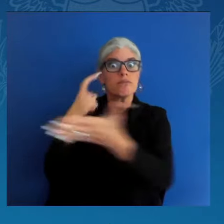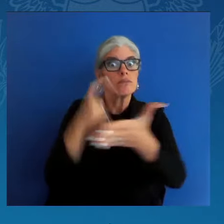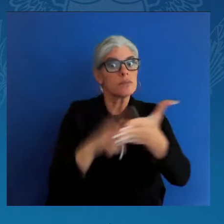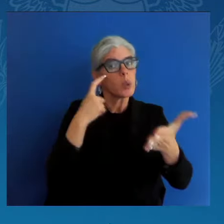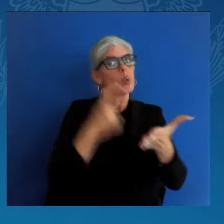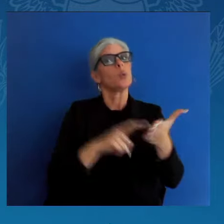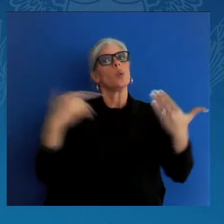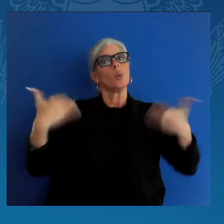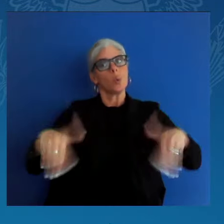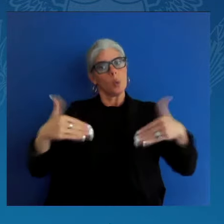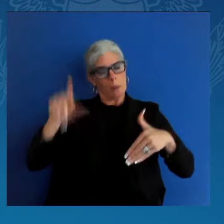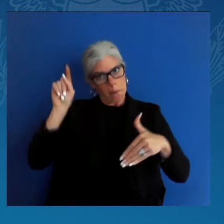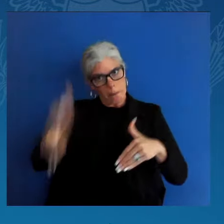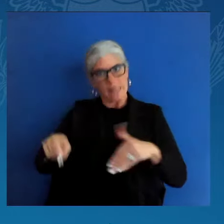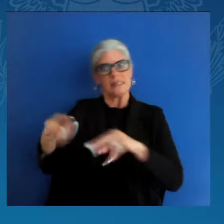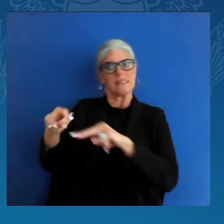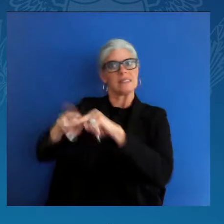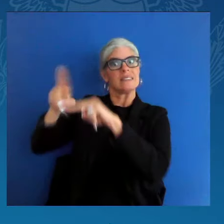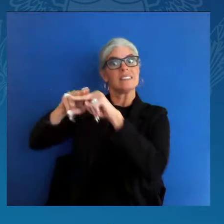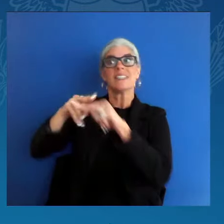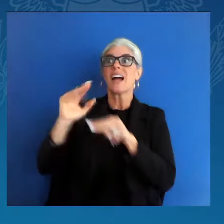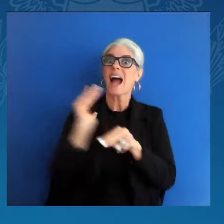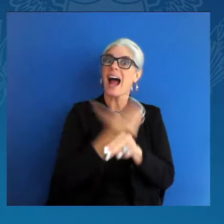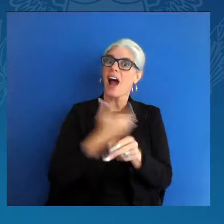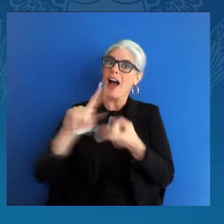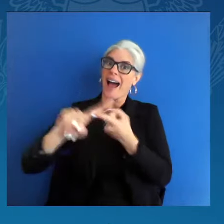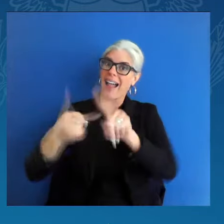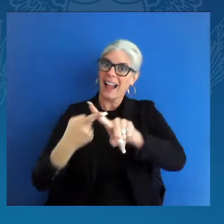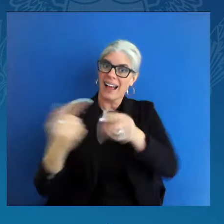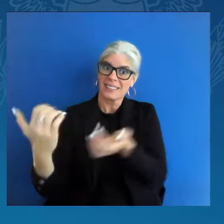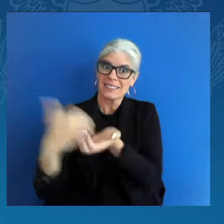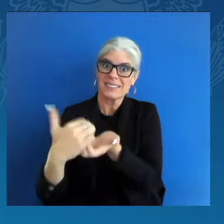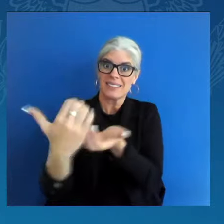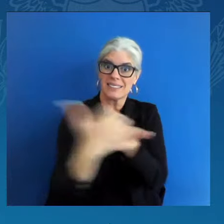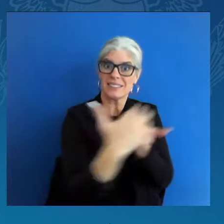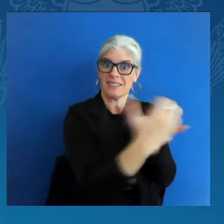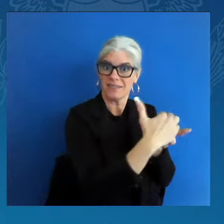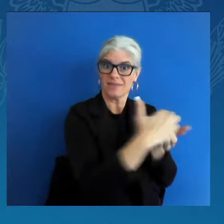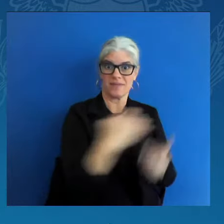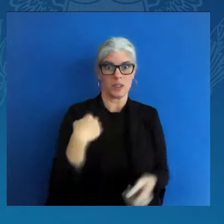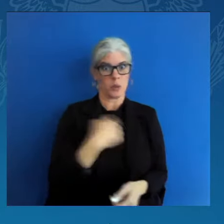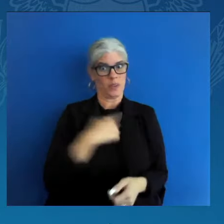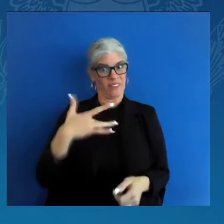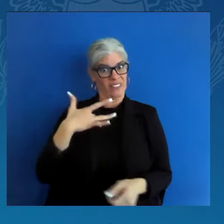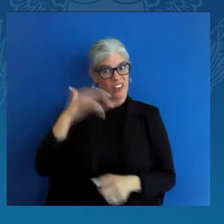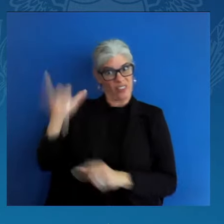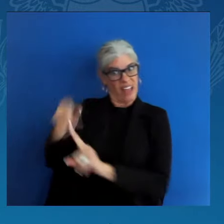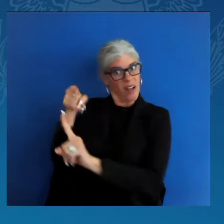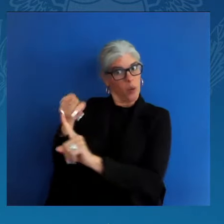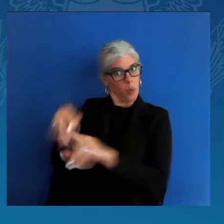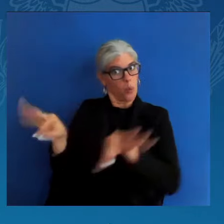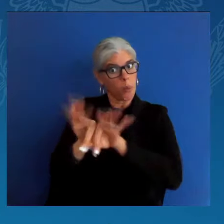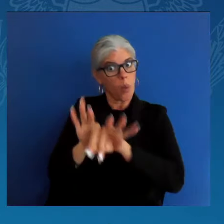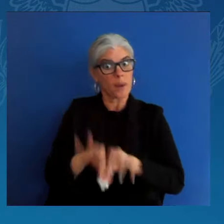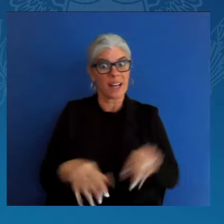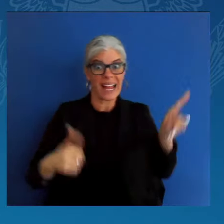we feel it's important to expand our cooperation with them. So let me turn it over to our DOD colleagues, starting with Deputy Secretary Hicks.